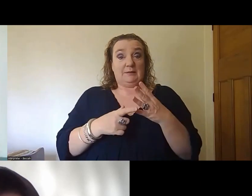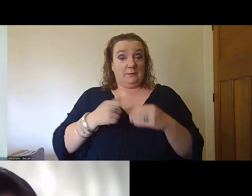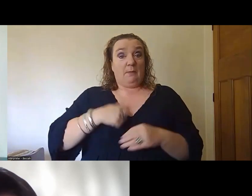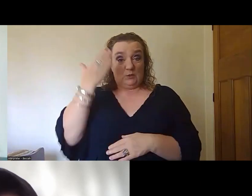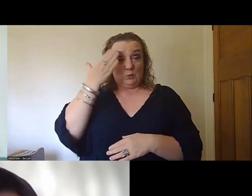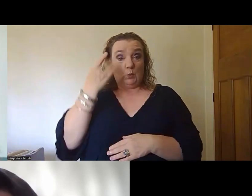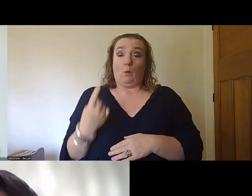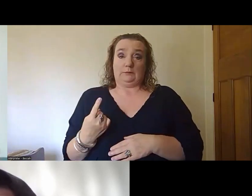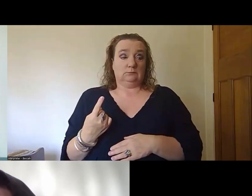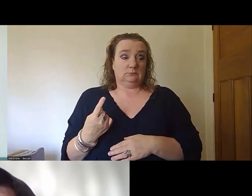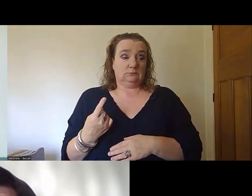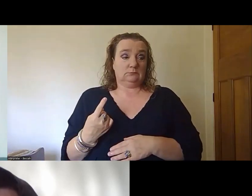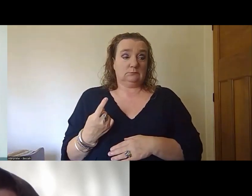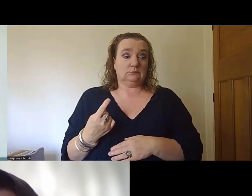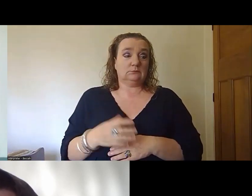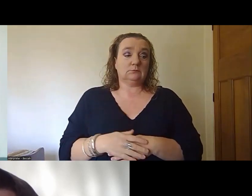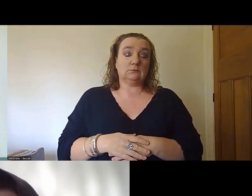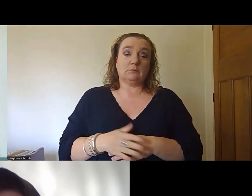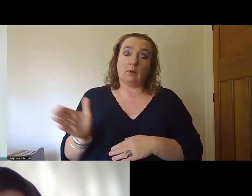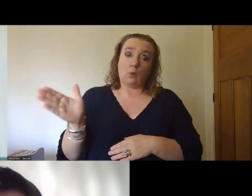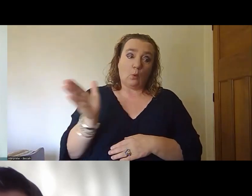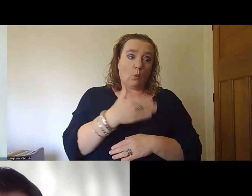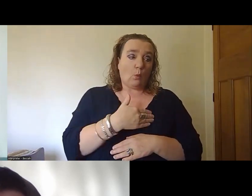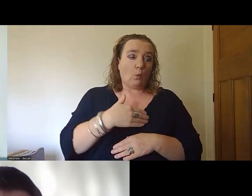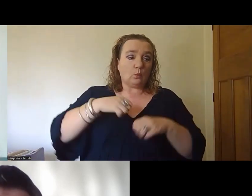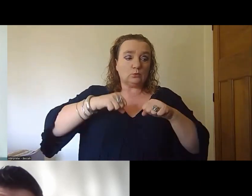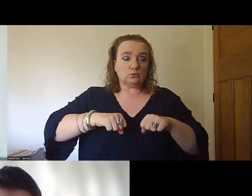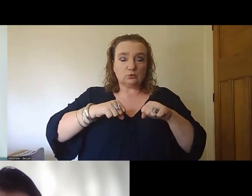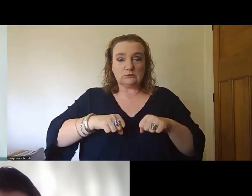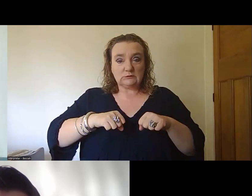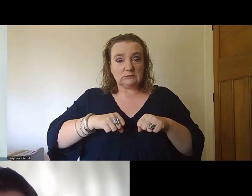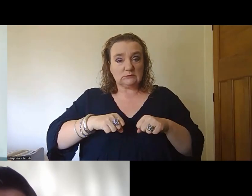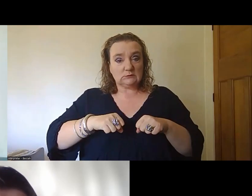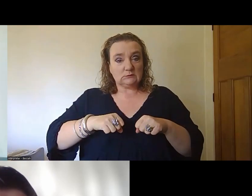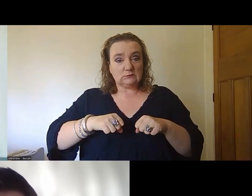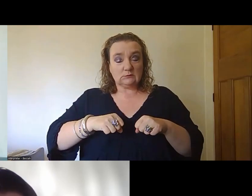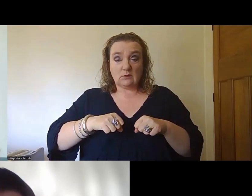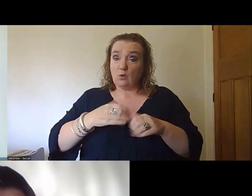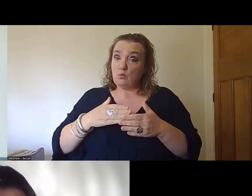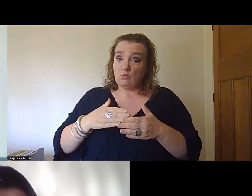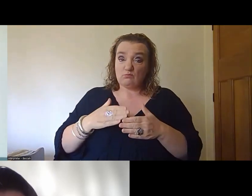at my school, but everyone, all the students, they all made an effort to include me